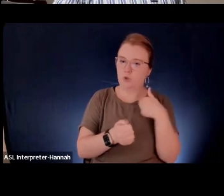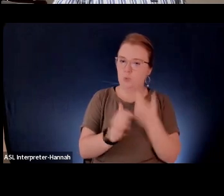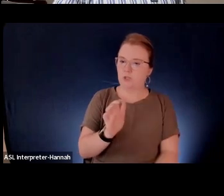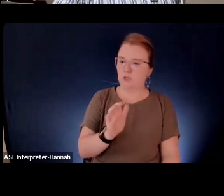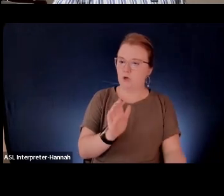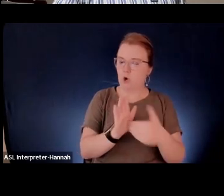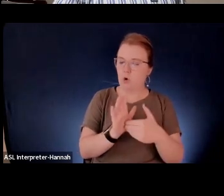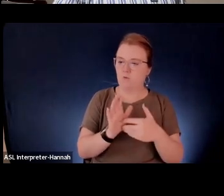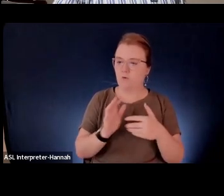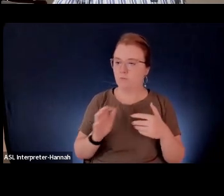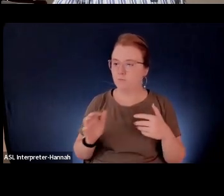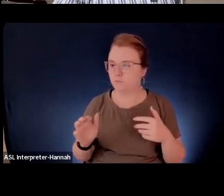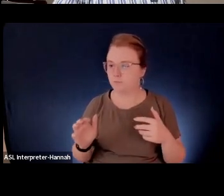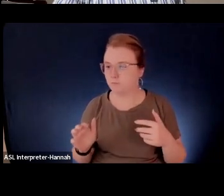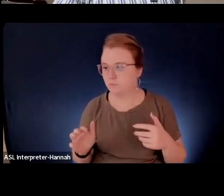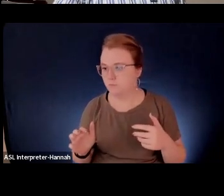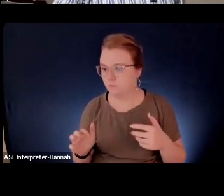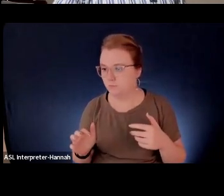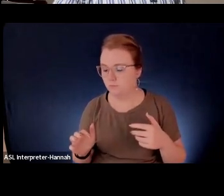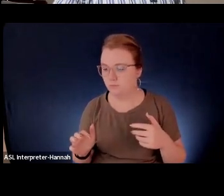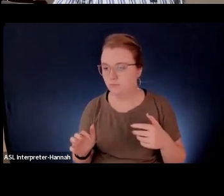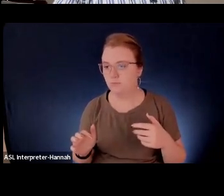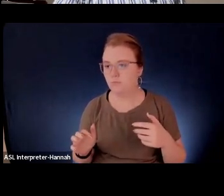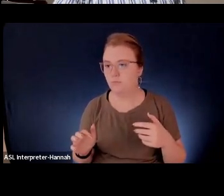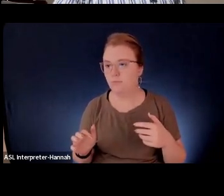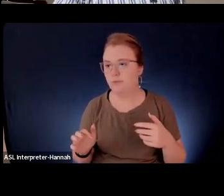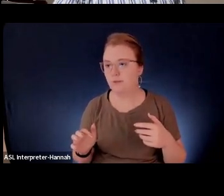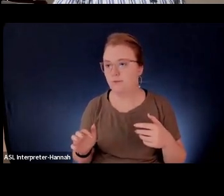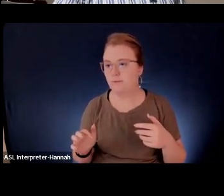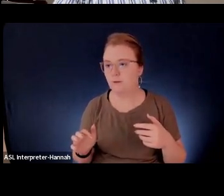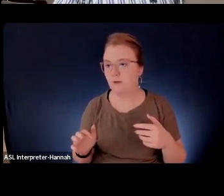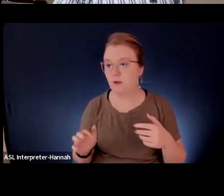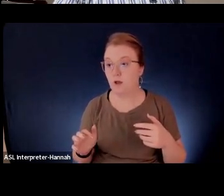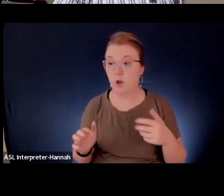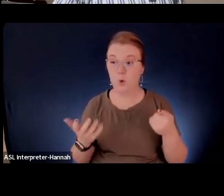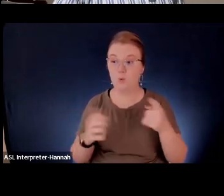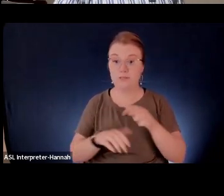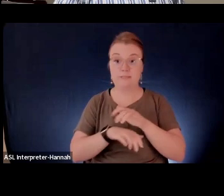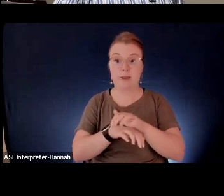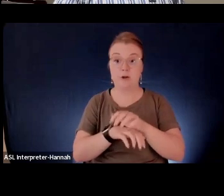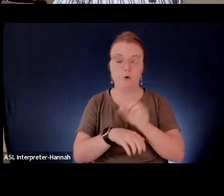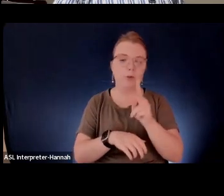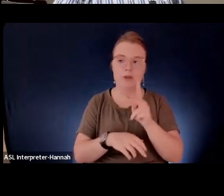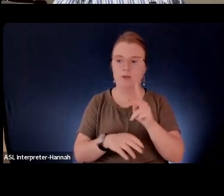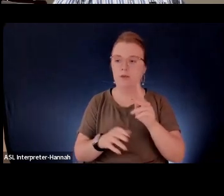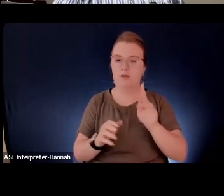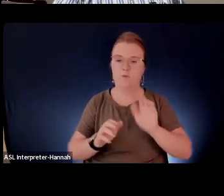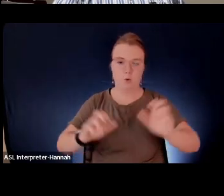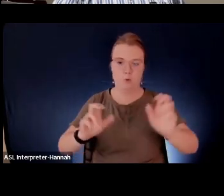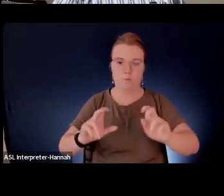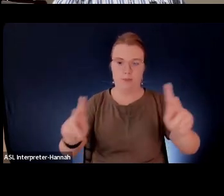Joey. Spider. Spider. Okay. Everybody go back to the beginning, to the end of the circle.